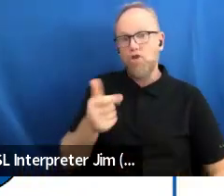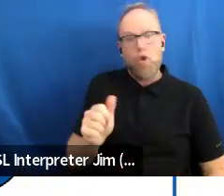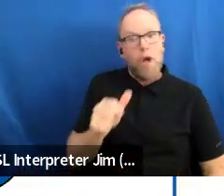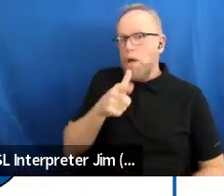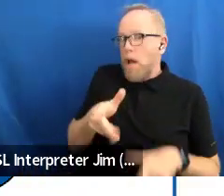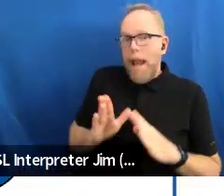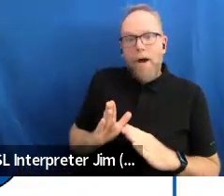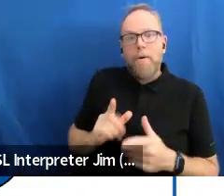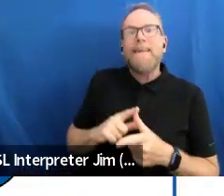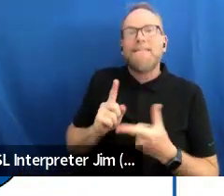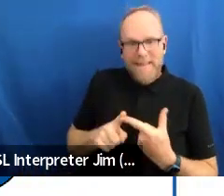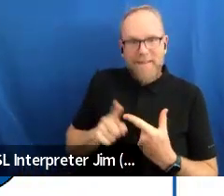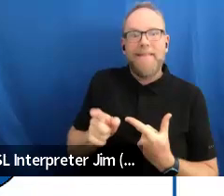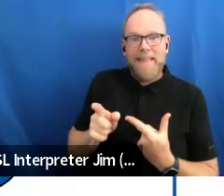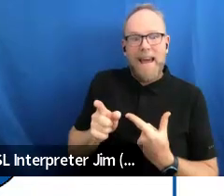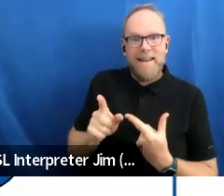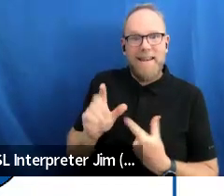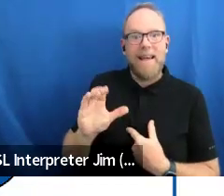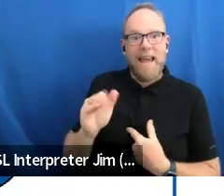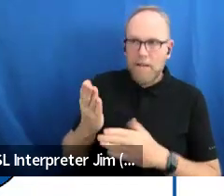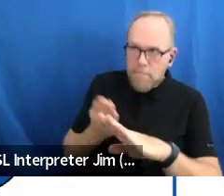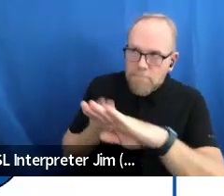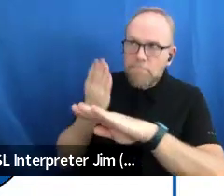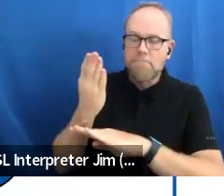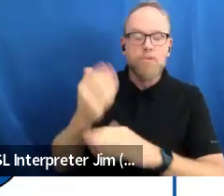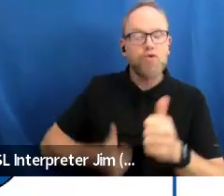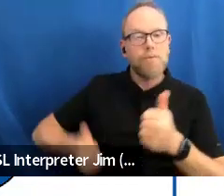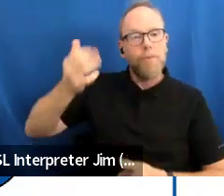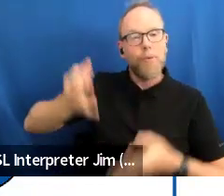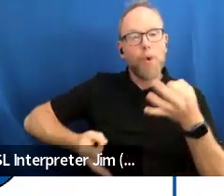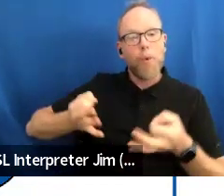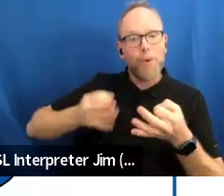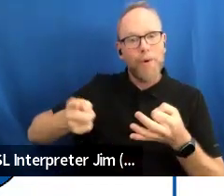up to the U.S. Supreme Court and the U.S. Supreme Court finally said to states across the country,